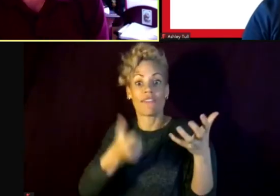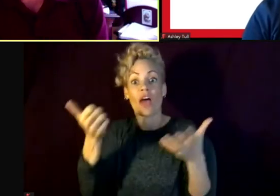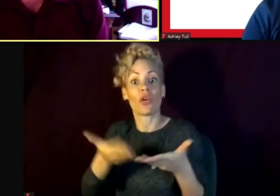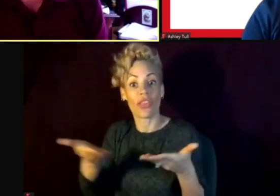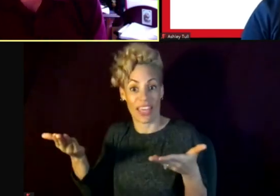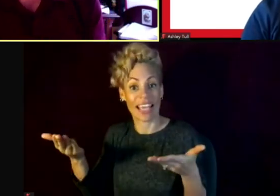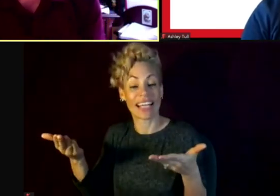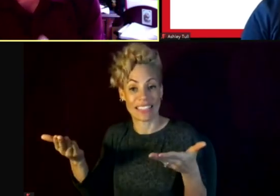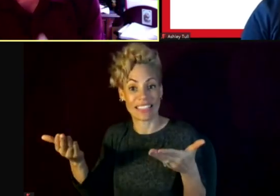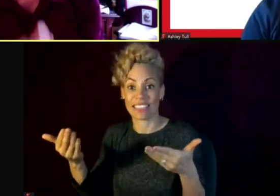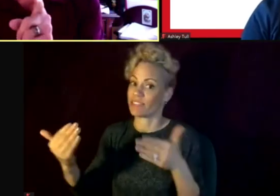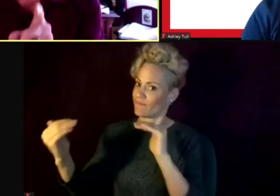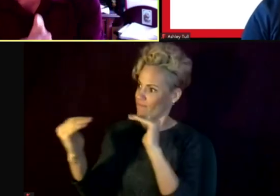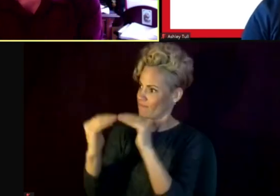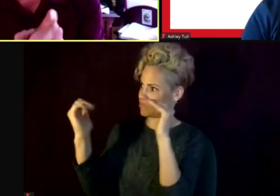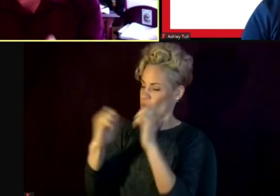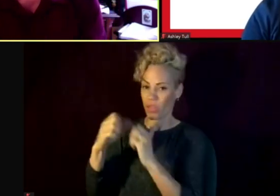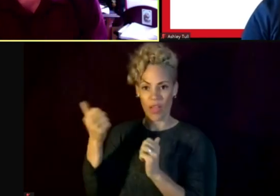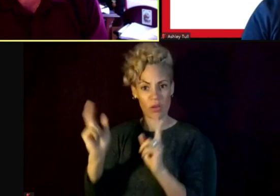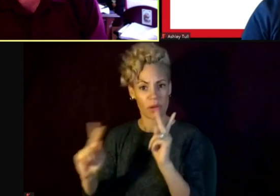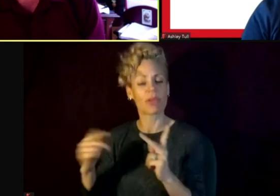And I want to be given that right to do it.